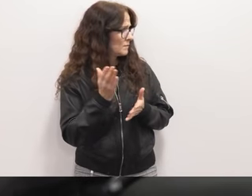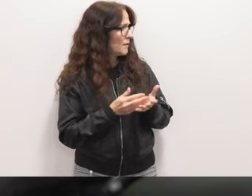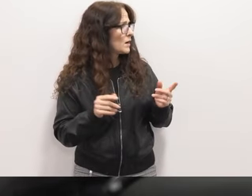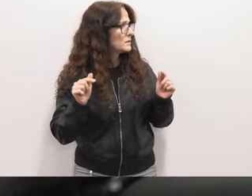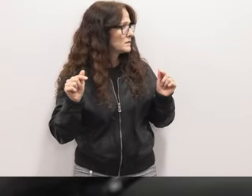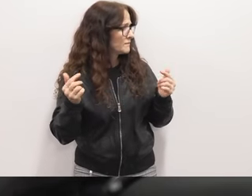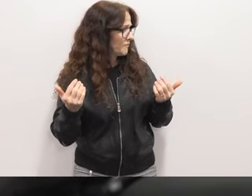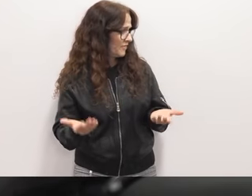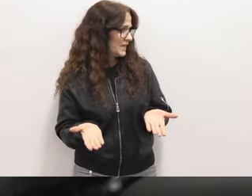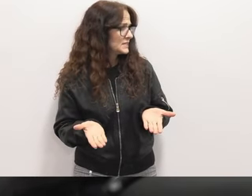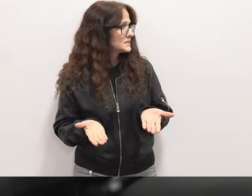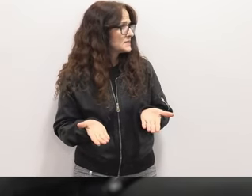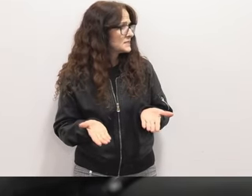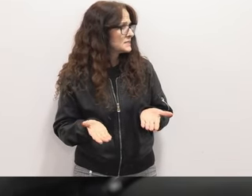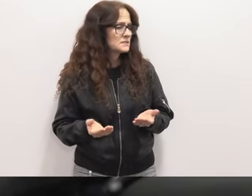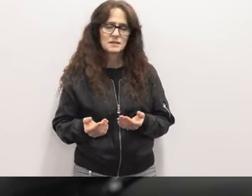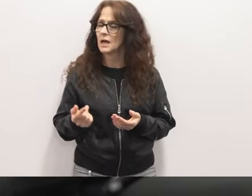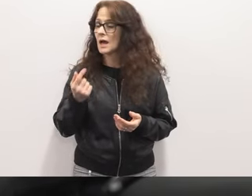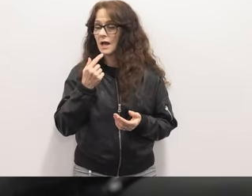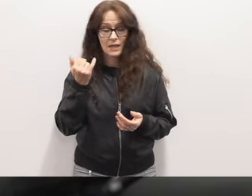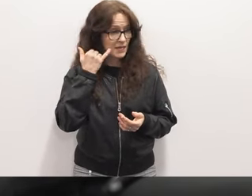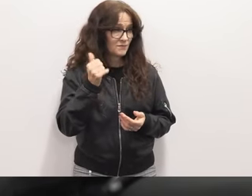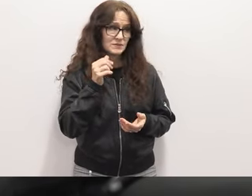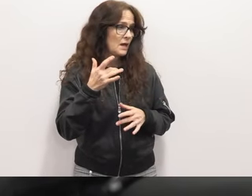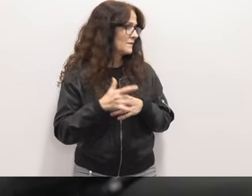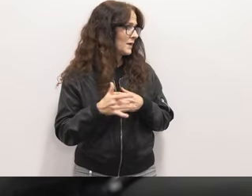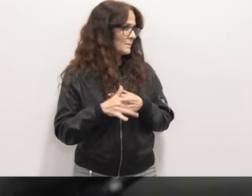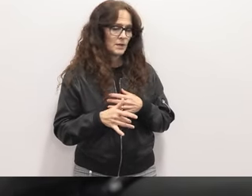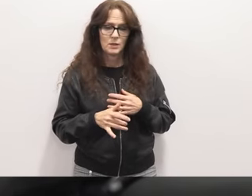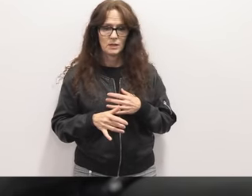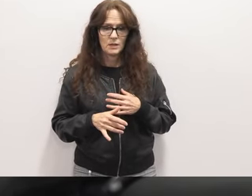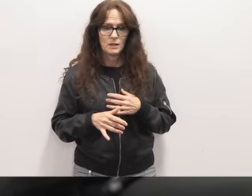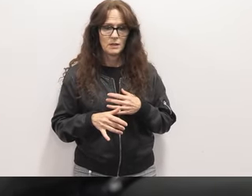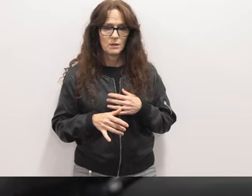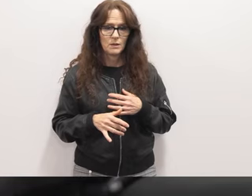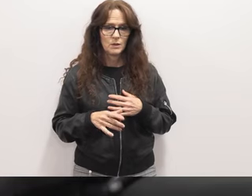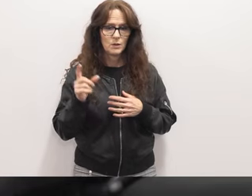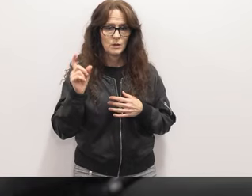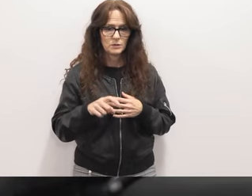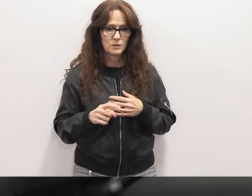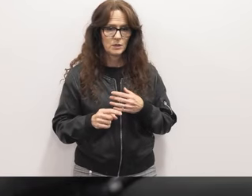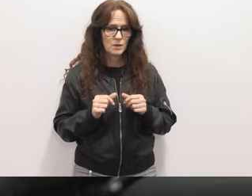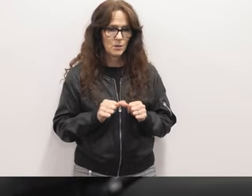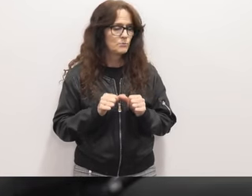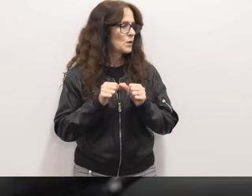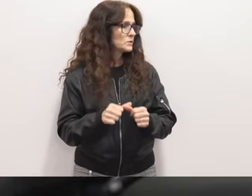It's been a really important part of this. So I will also say if he's not available, then I think we should proceed on that date.